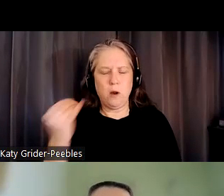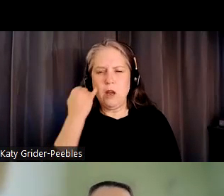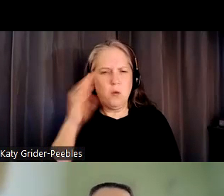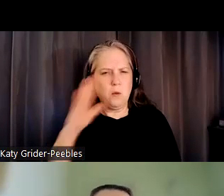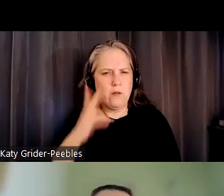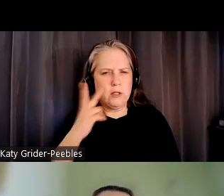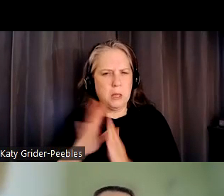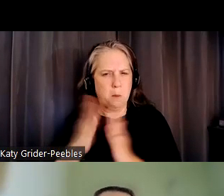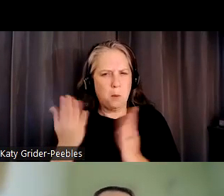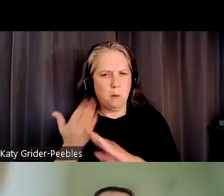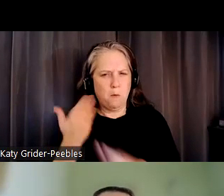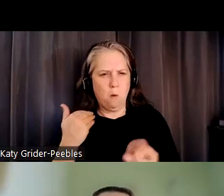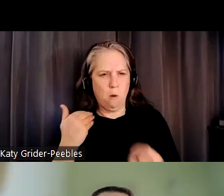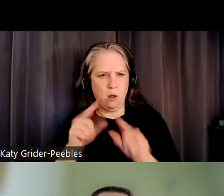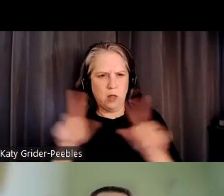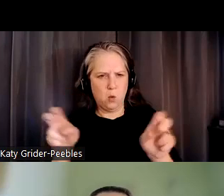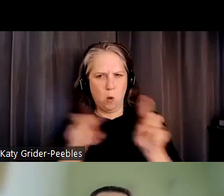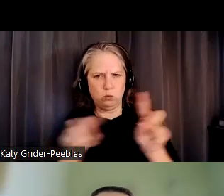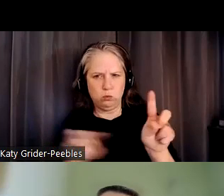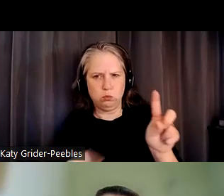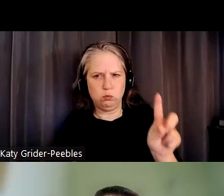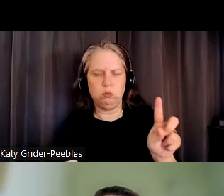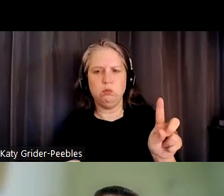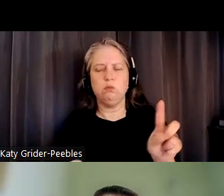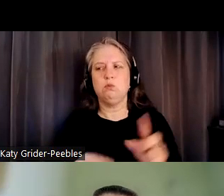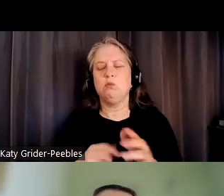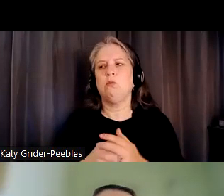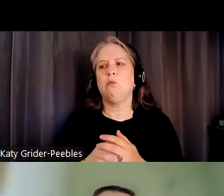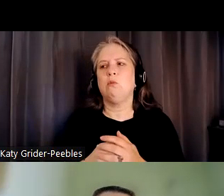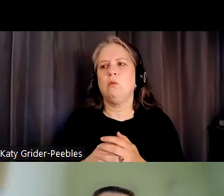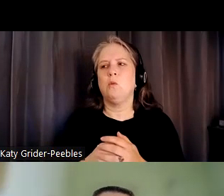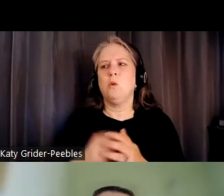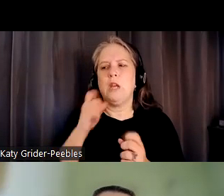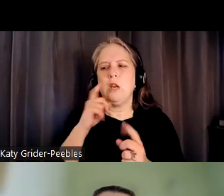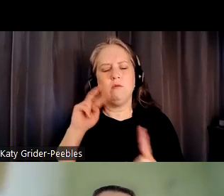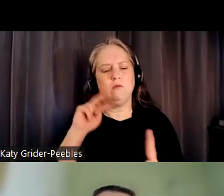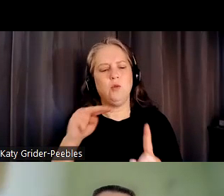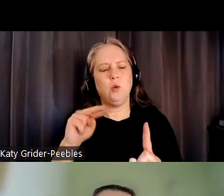and looked at it from a framework of not just race but replacing it with